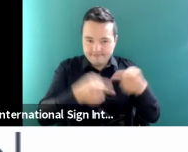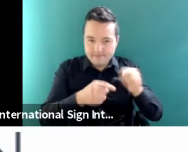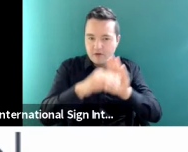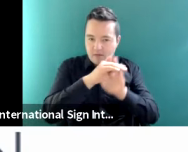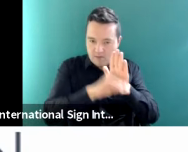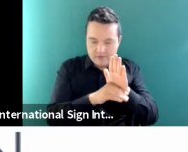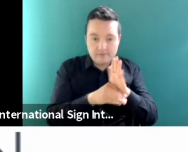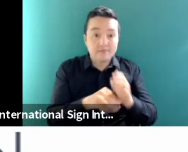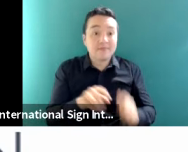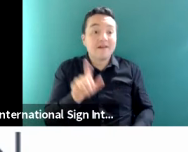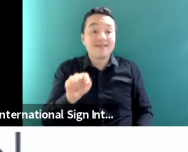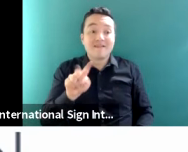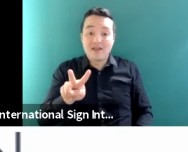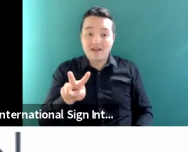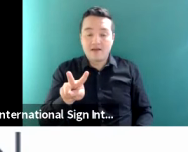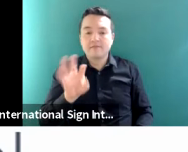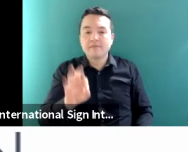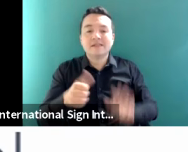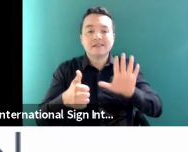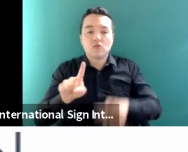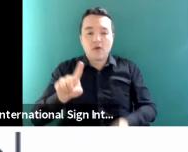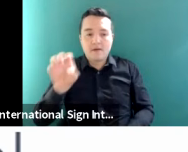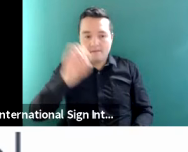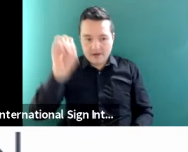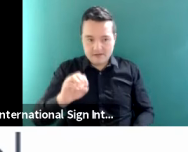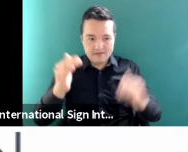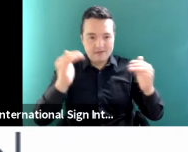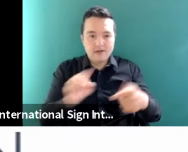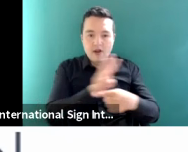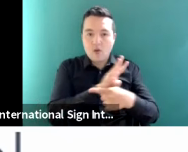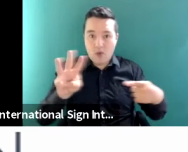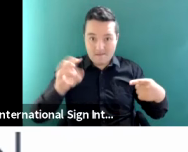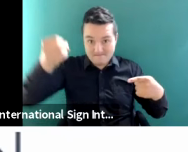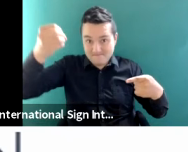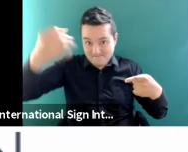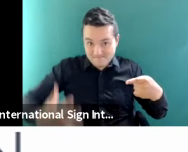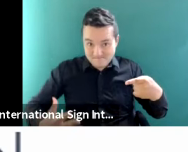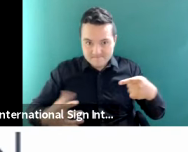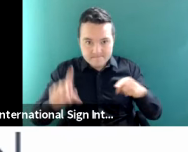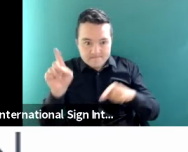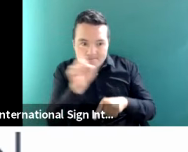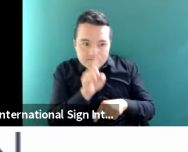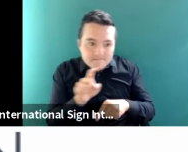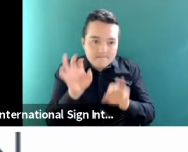So, the next slide shows the ranking where different technologies are covered by policies.